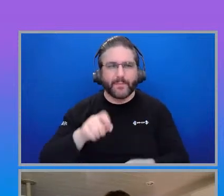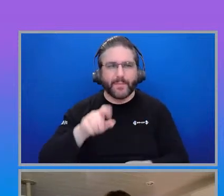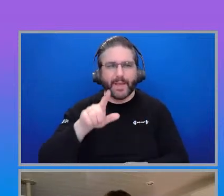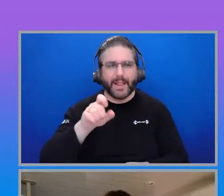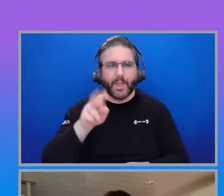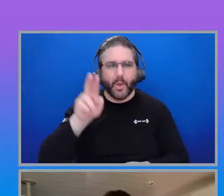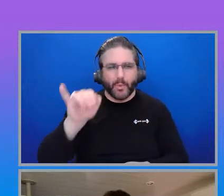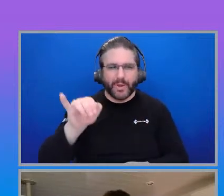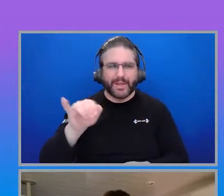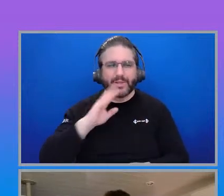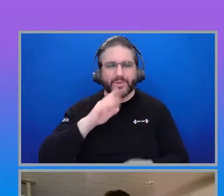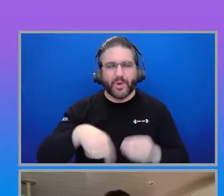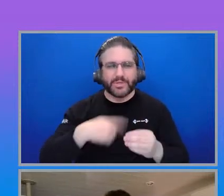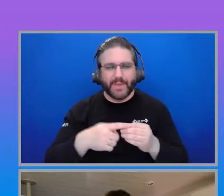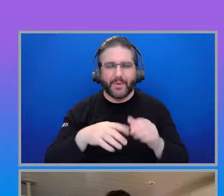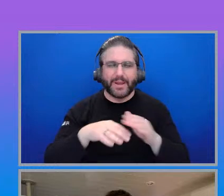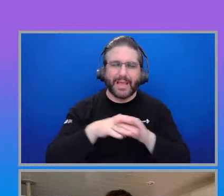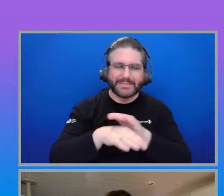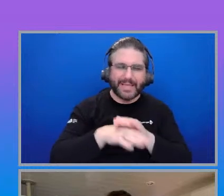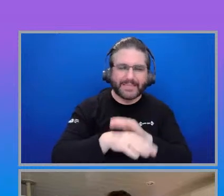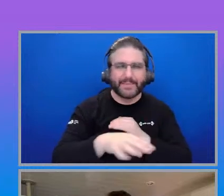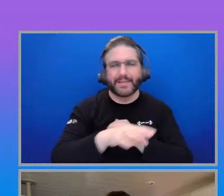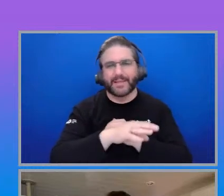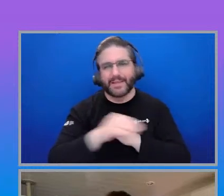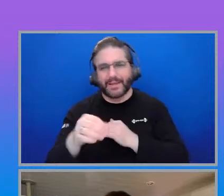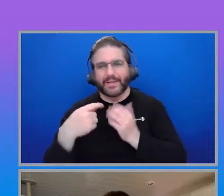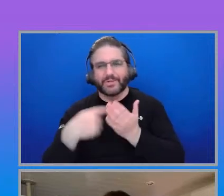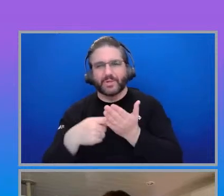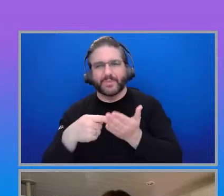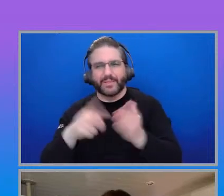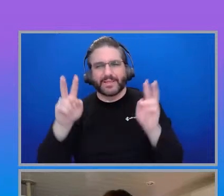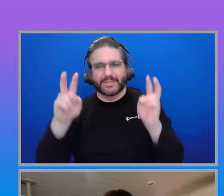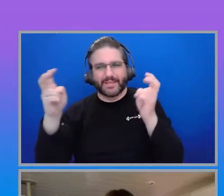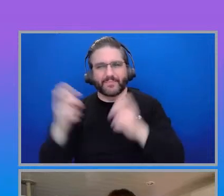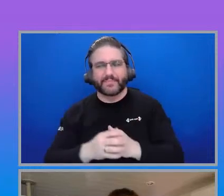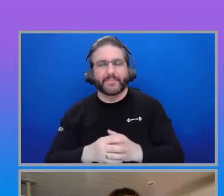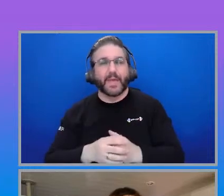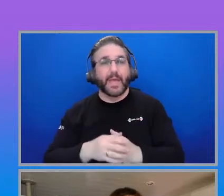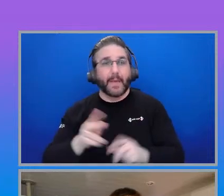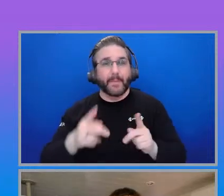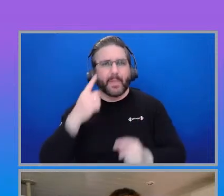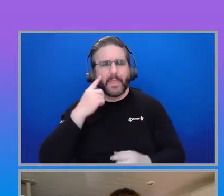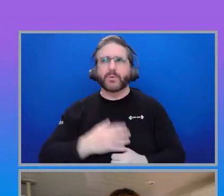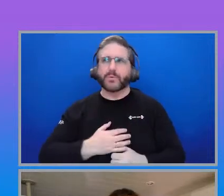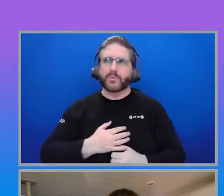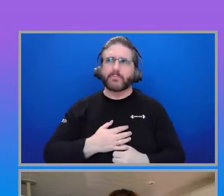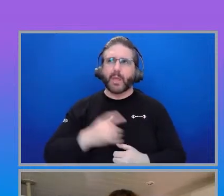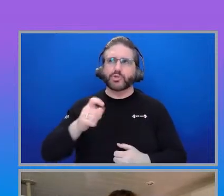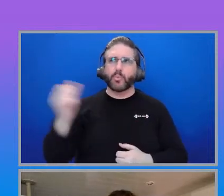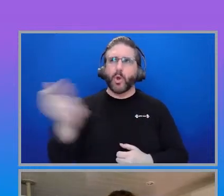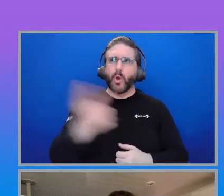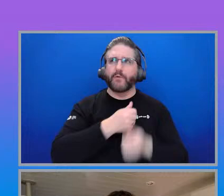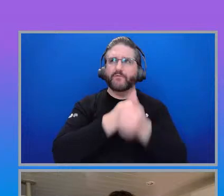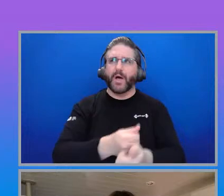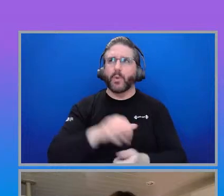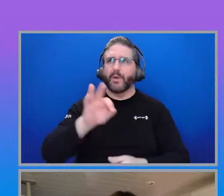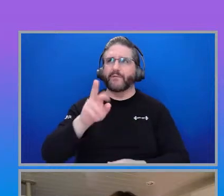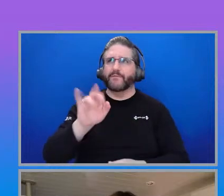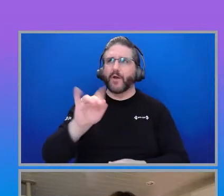huge amount about accessibility and talks about these subjects, saying that, well, maybe we should all be following the